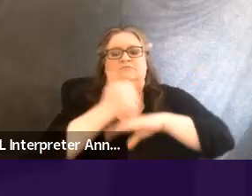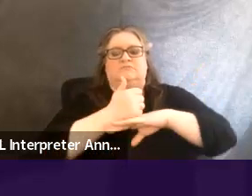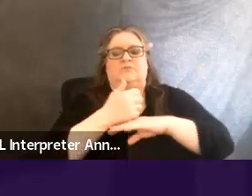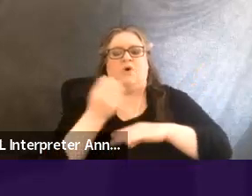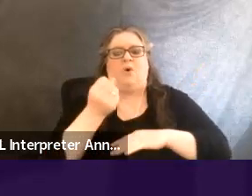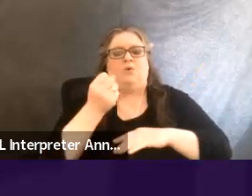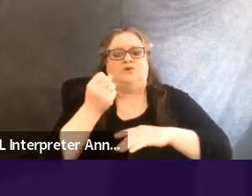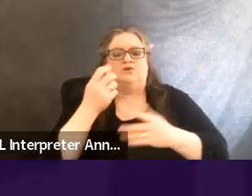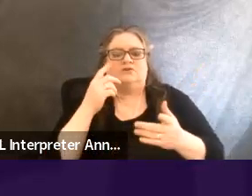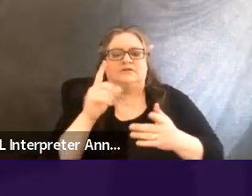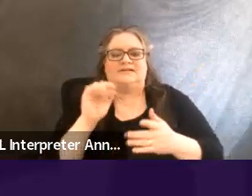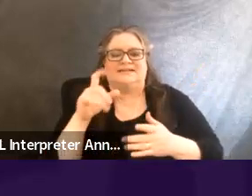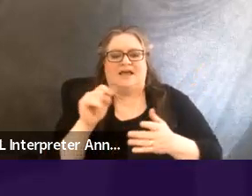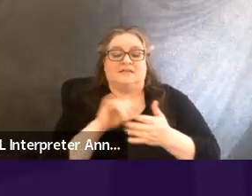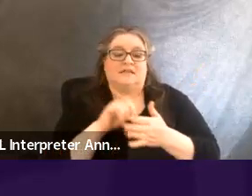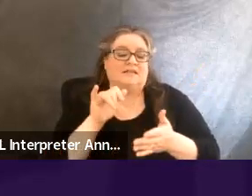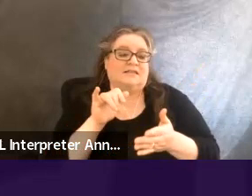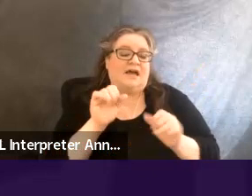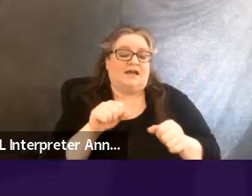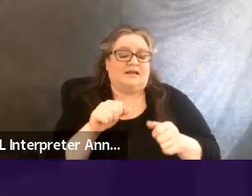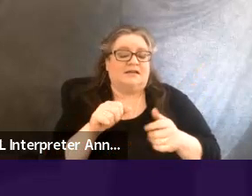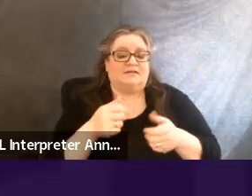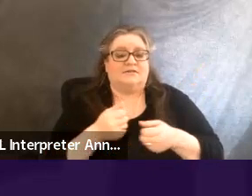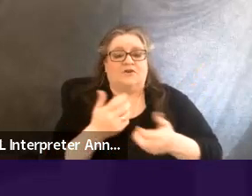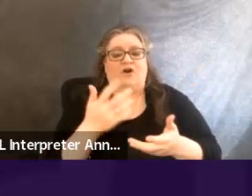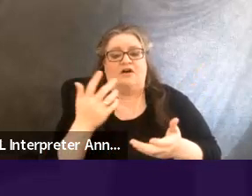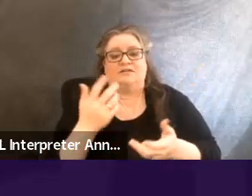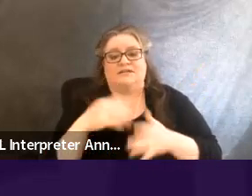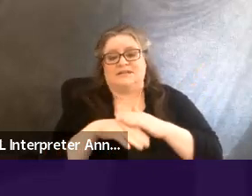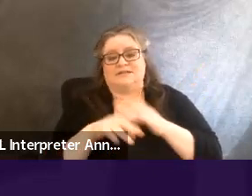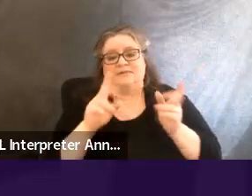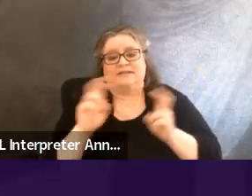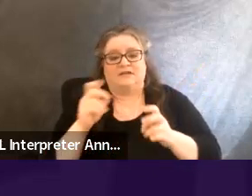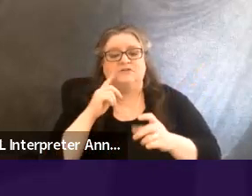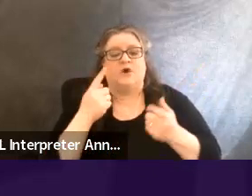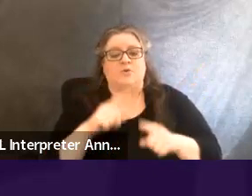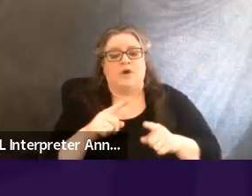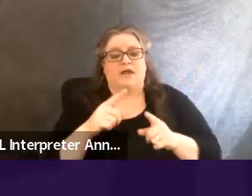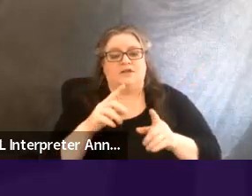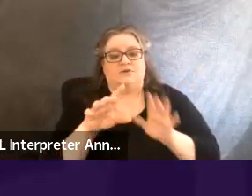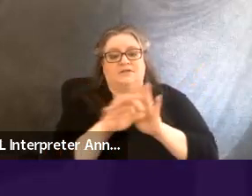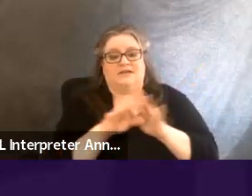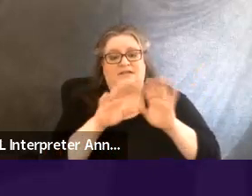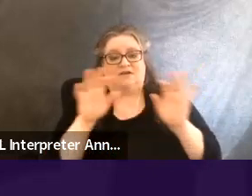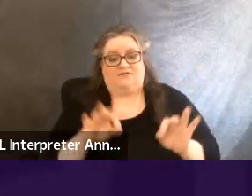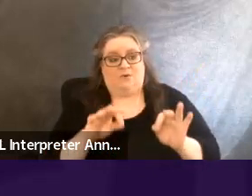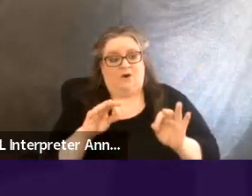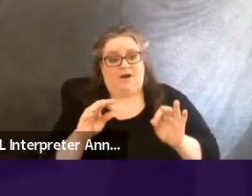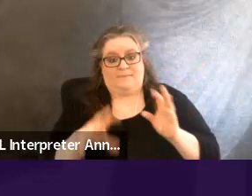and this can cause major accessibility issues. So, when selecting a form plugin to use, go with the plugin that prioritizes